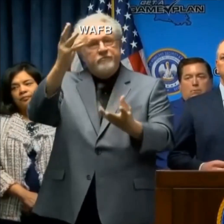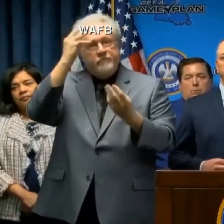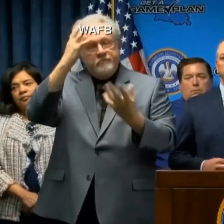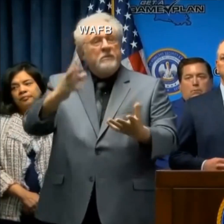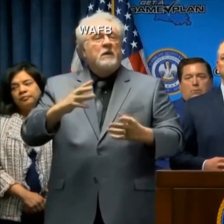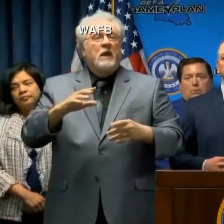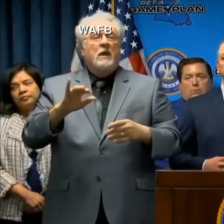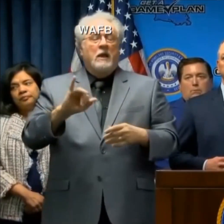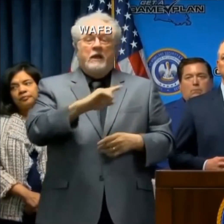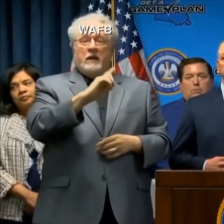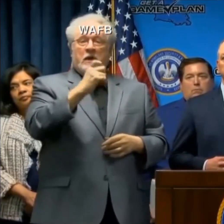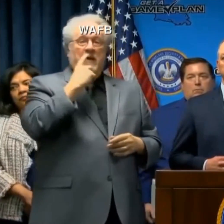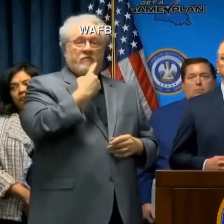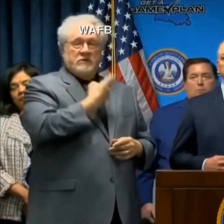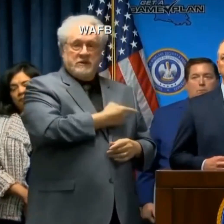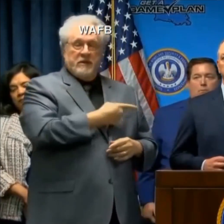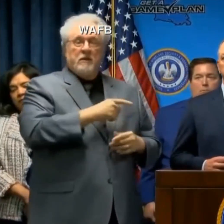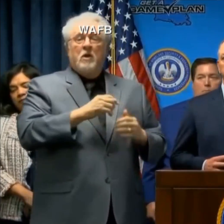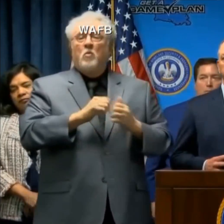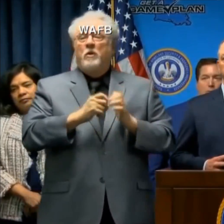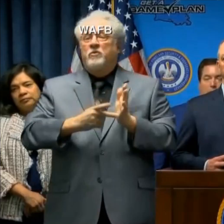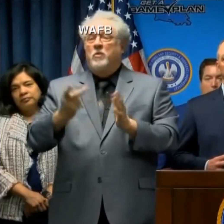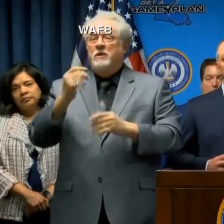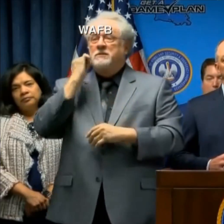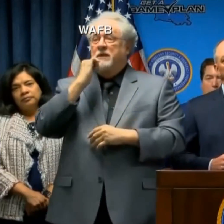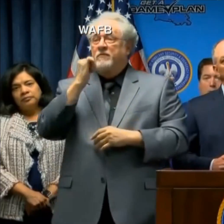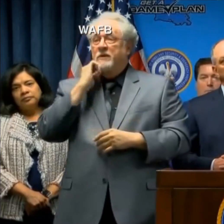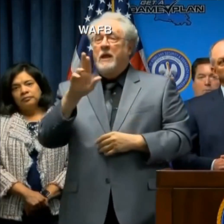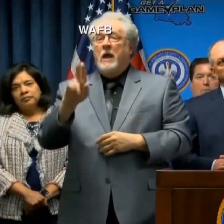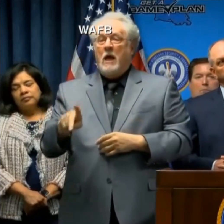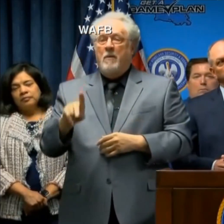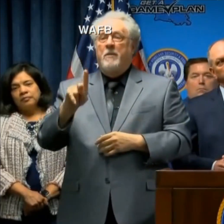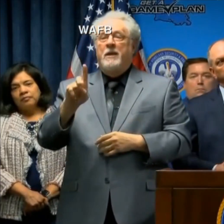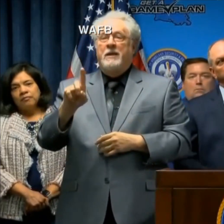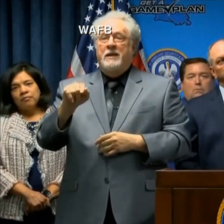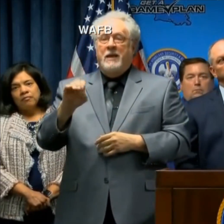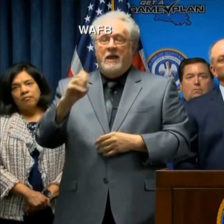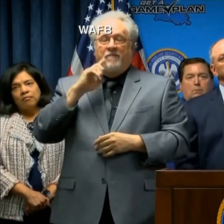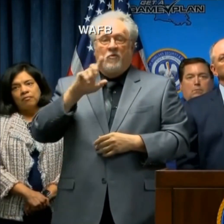continue to commit to with twice daily updates of the LDH website